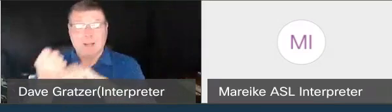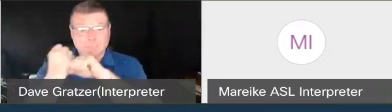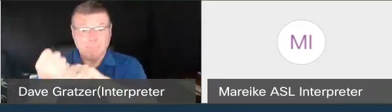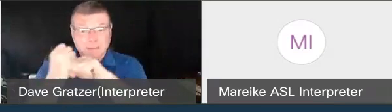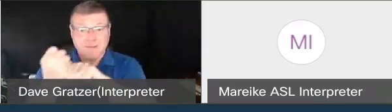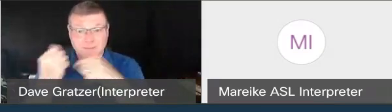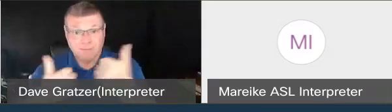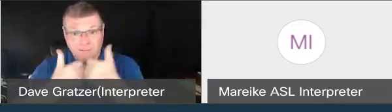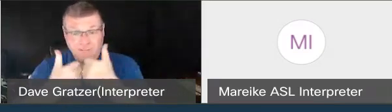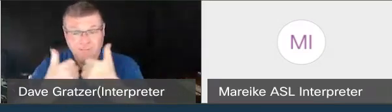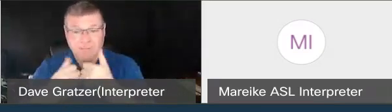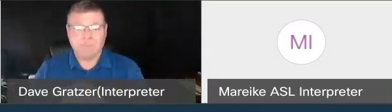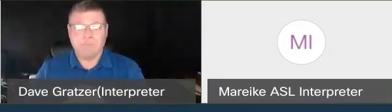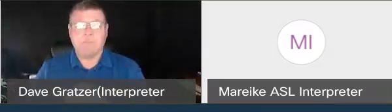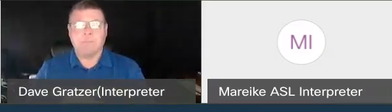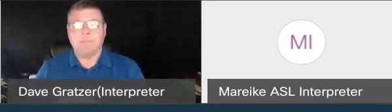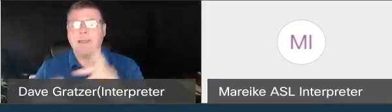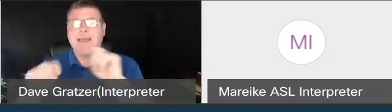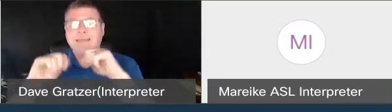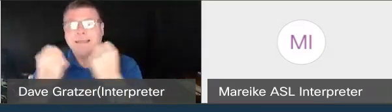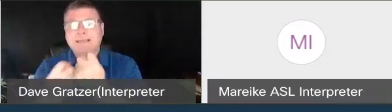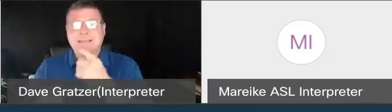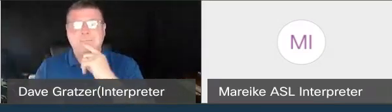and say, the San Diego Ball Team is losing,